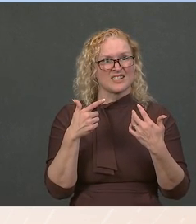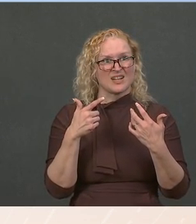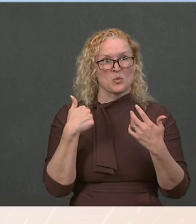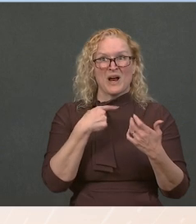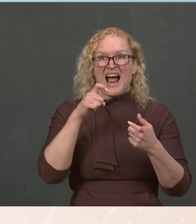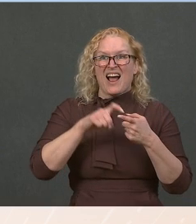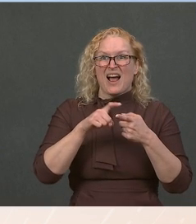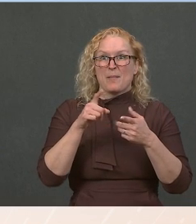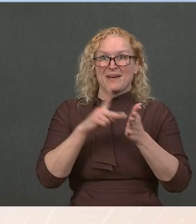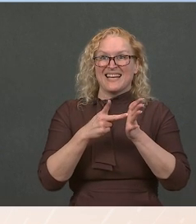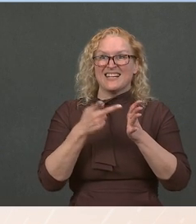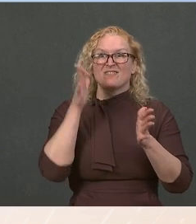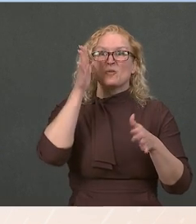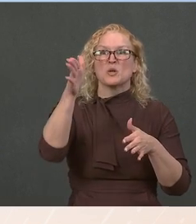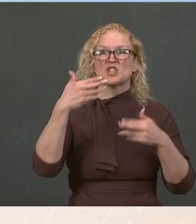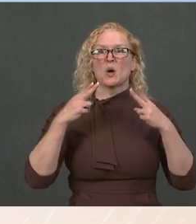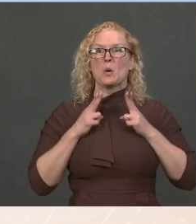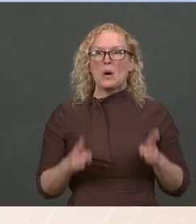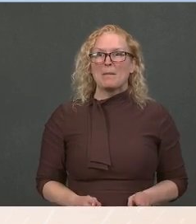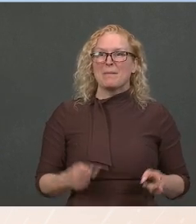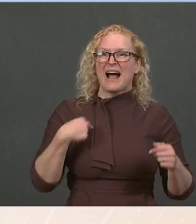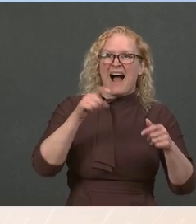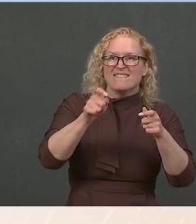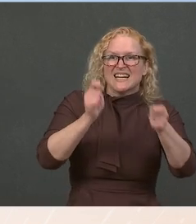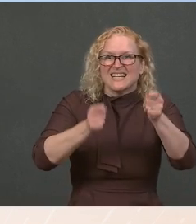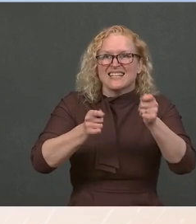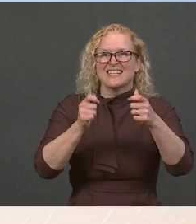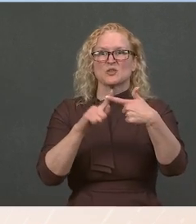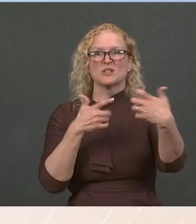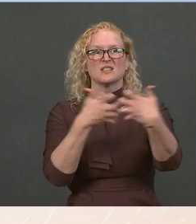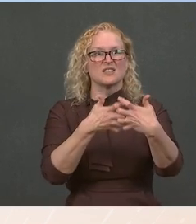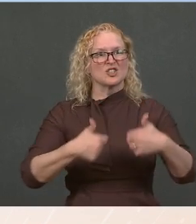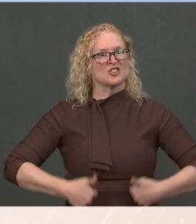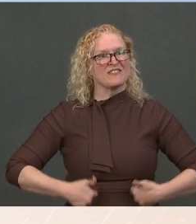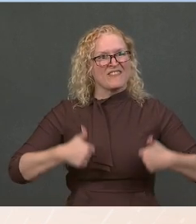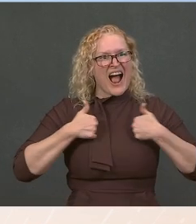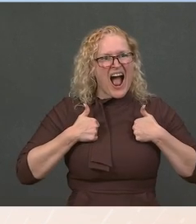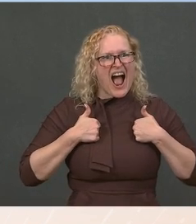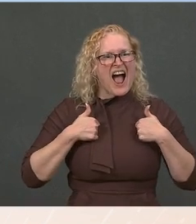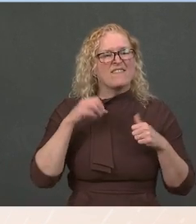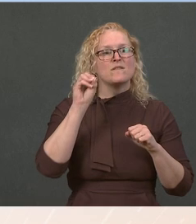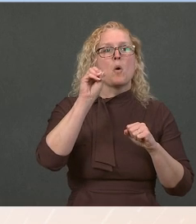Ms. Jean-Pierre: Well, I think, in general, the President wants to do everything that we can to fight climate change